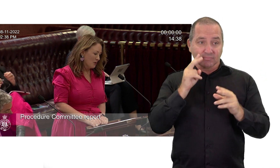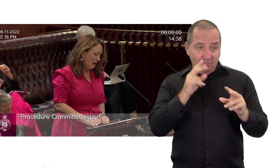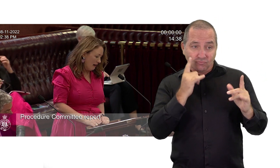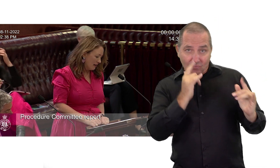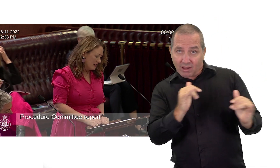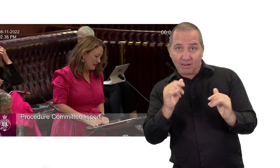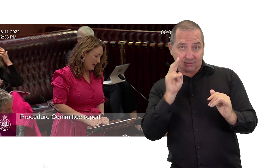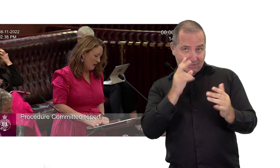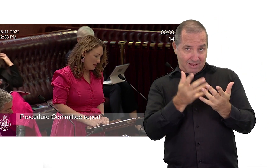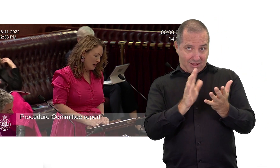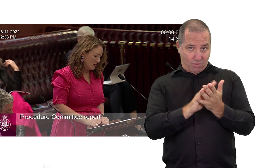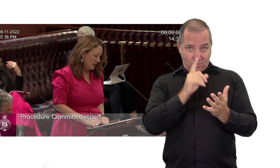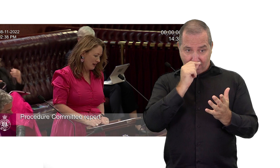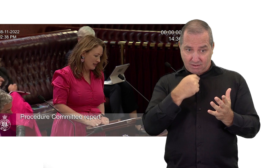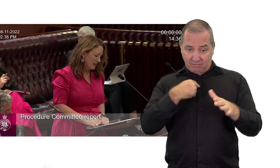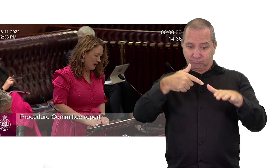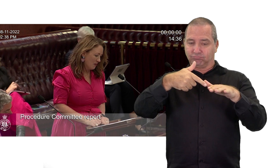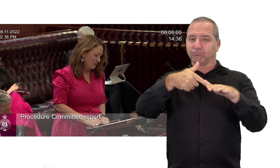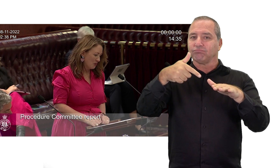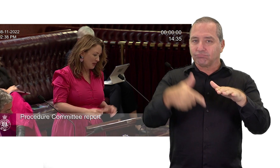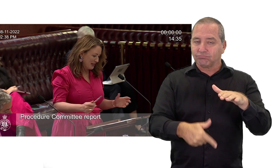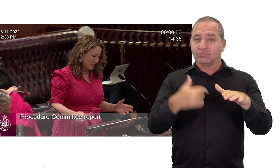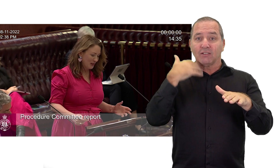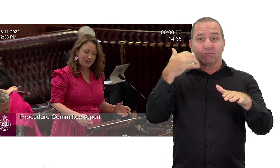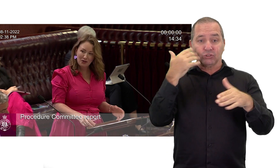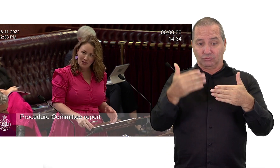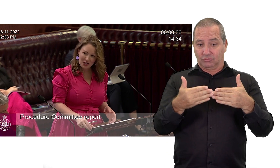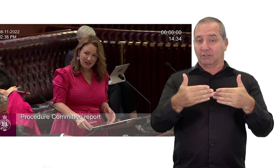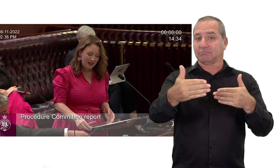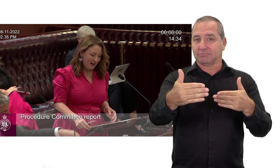and to pilot how we might do that more extensively in the future